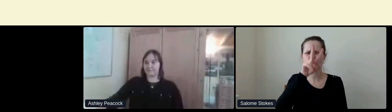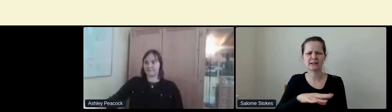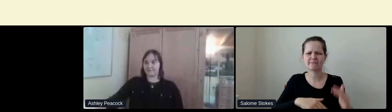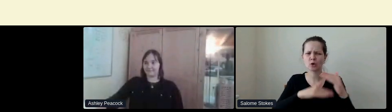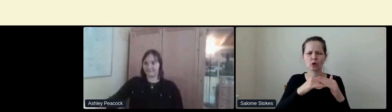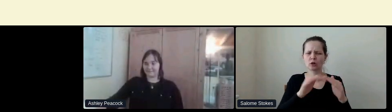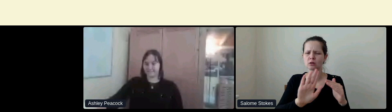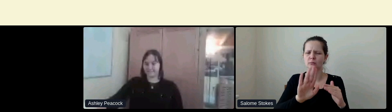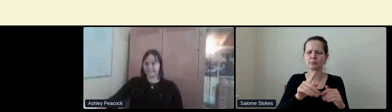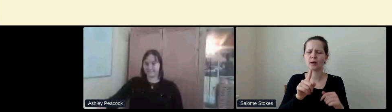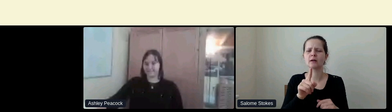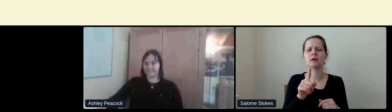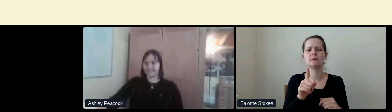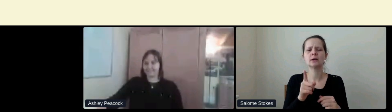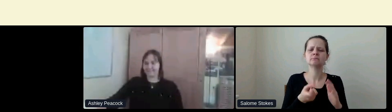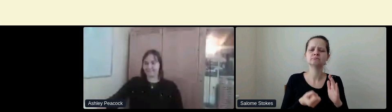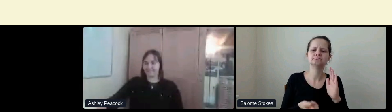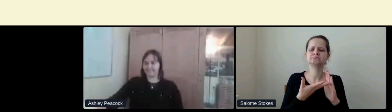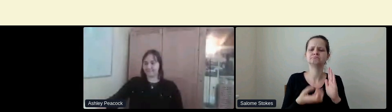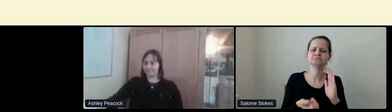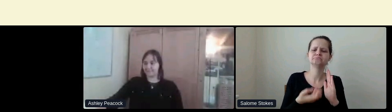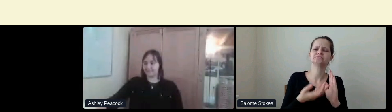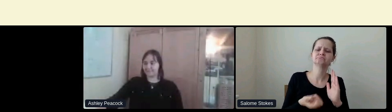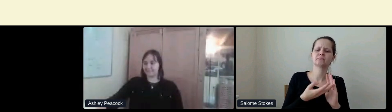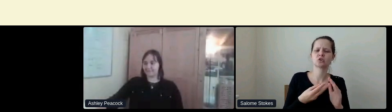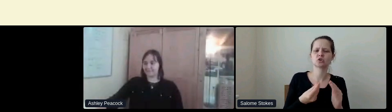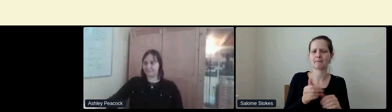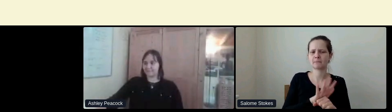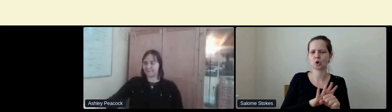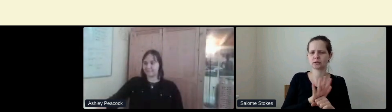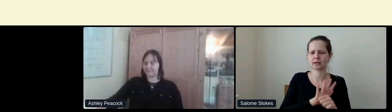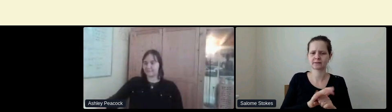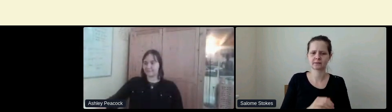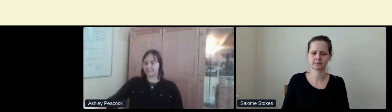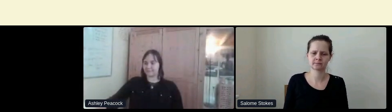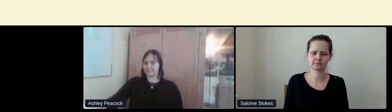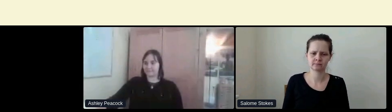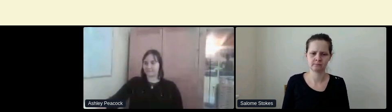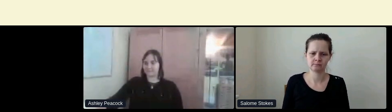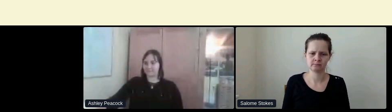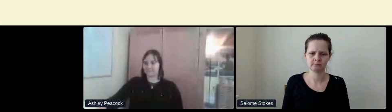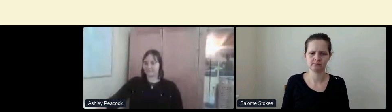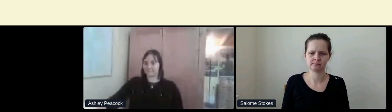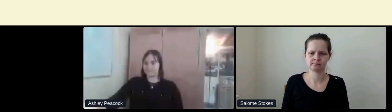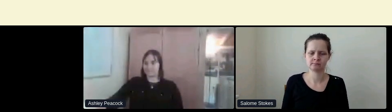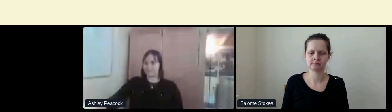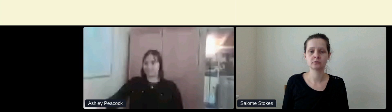I might give a bit of extra context as well. So effectively this flowchart starts at the beginning